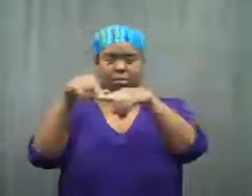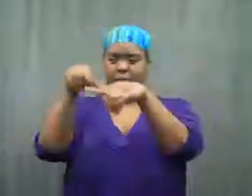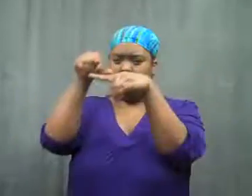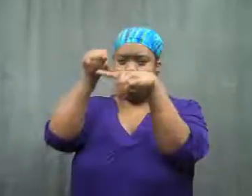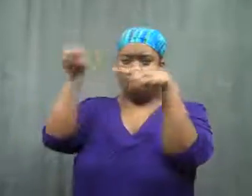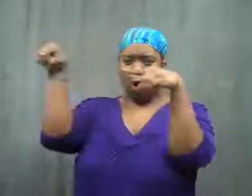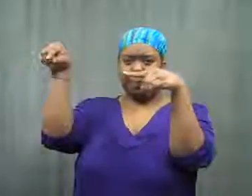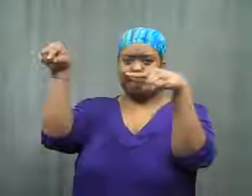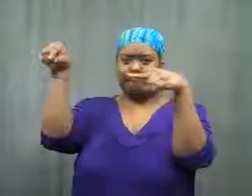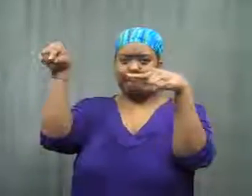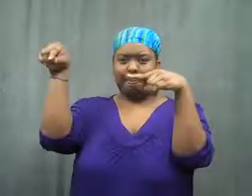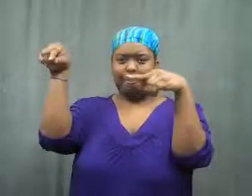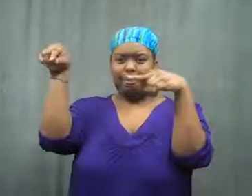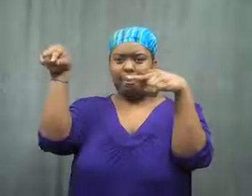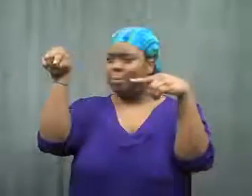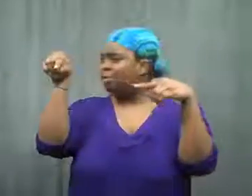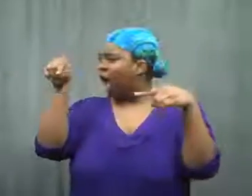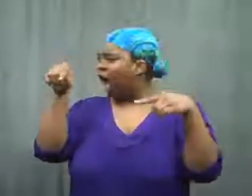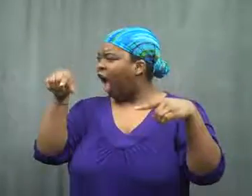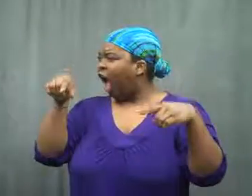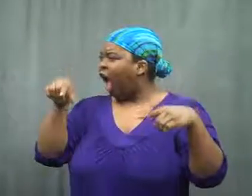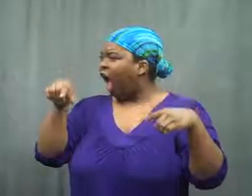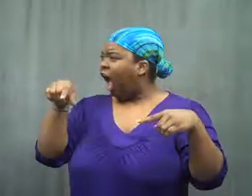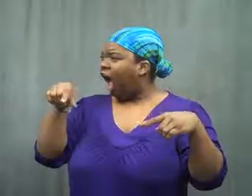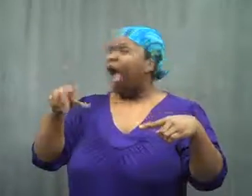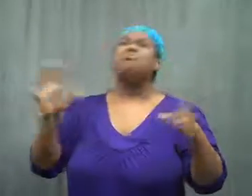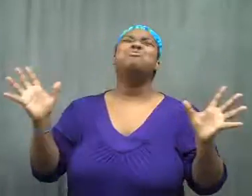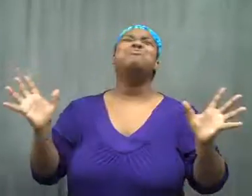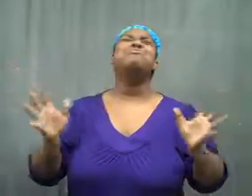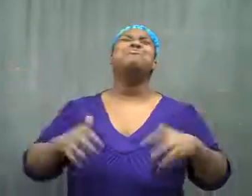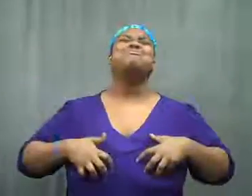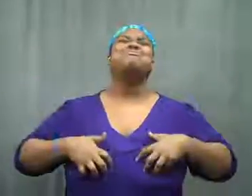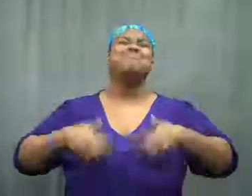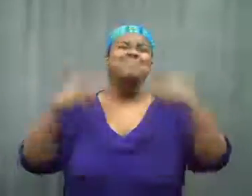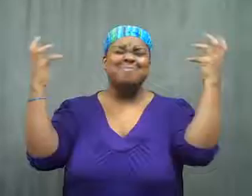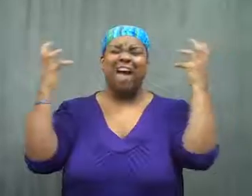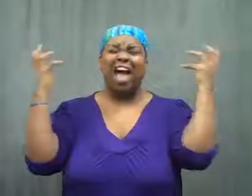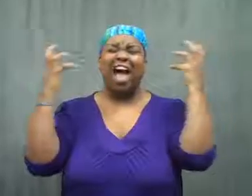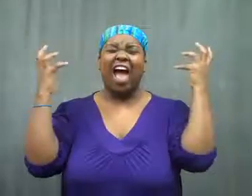and took off! I was furious!